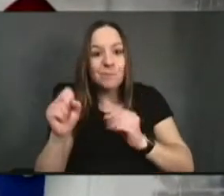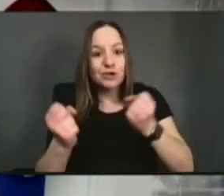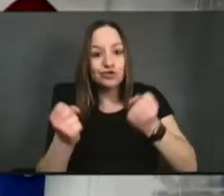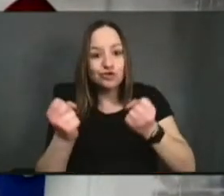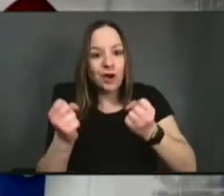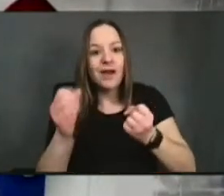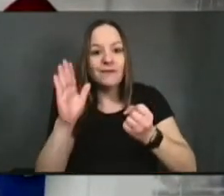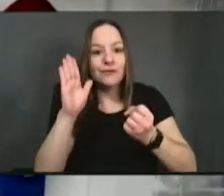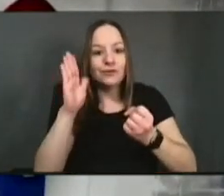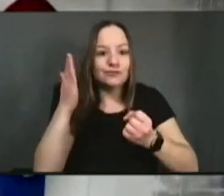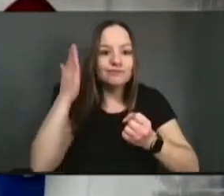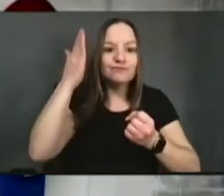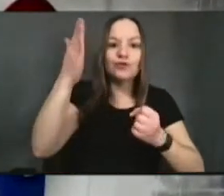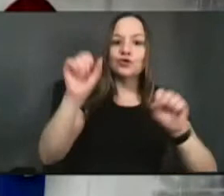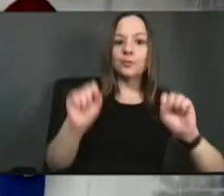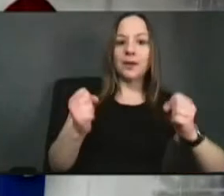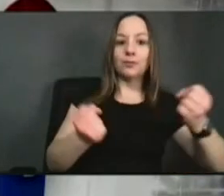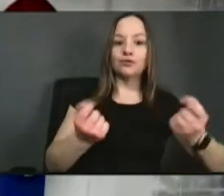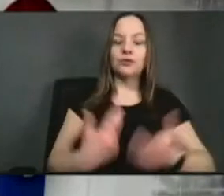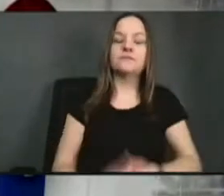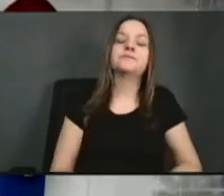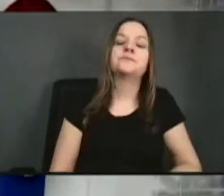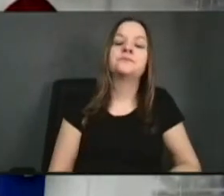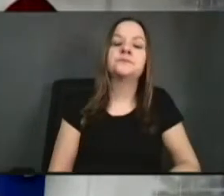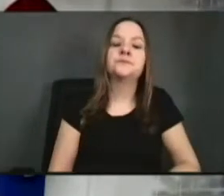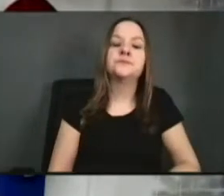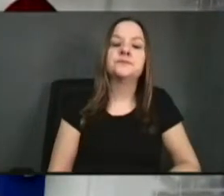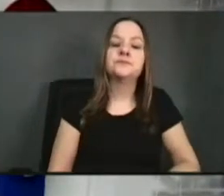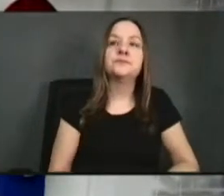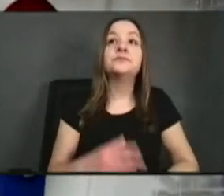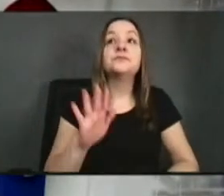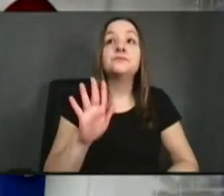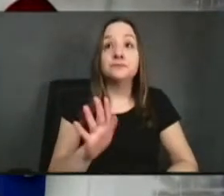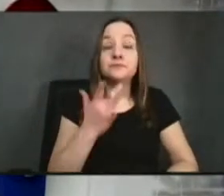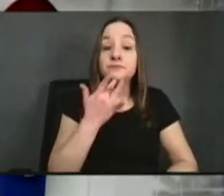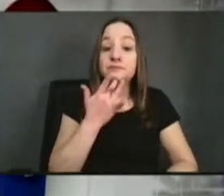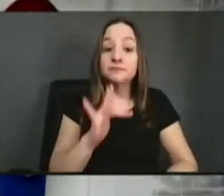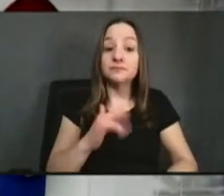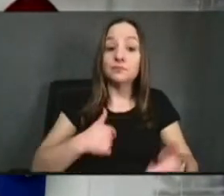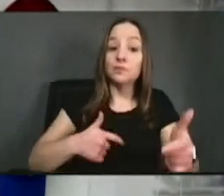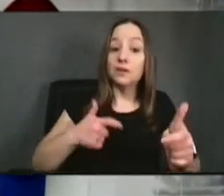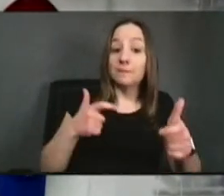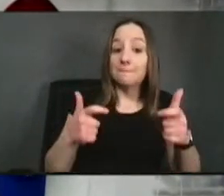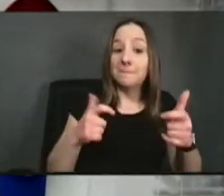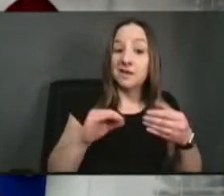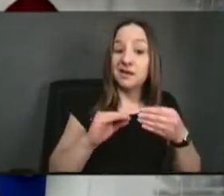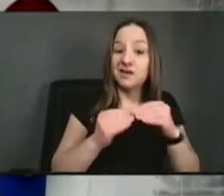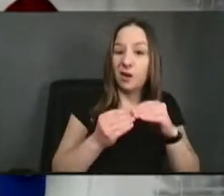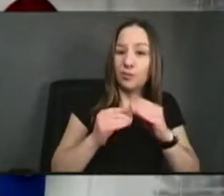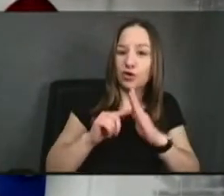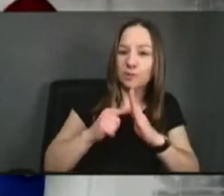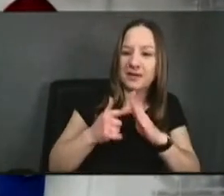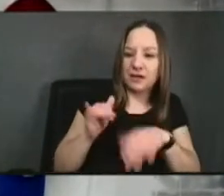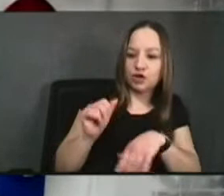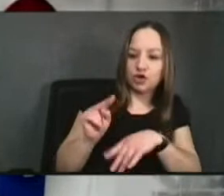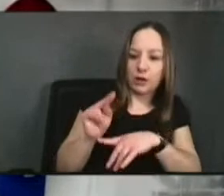get our bus drivers behind those wheels. The numbers. The good